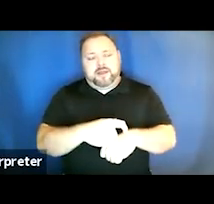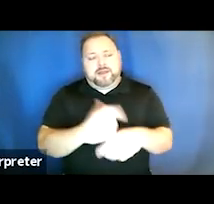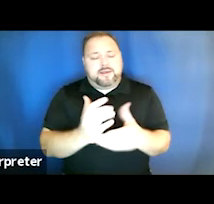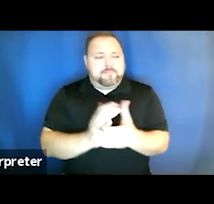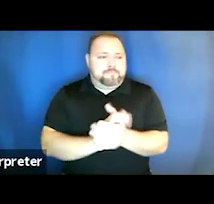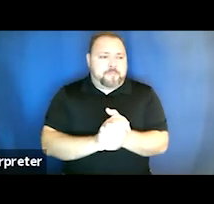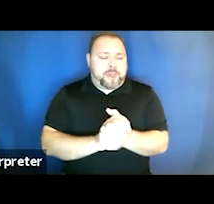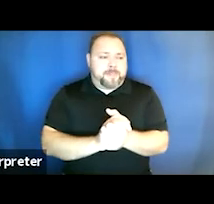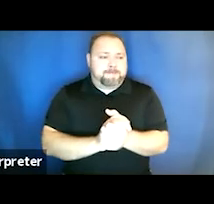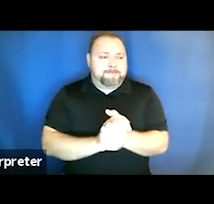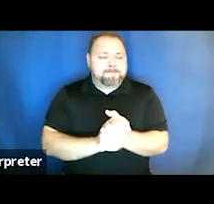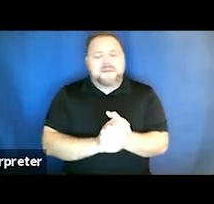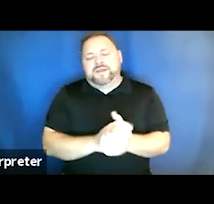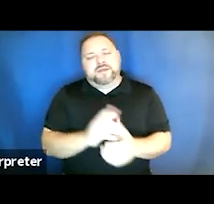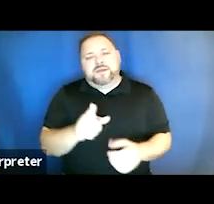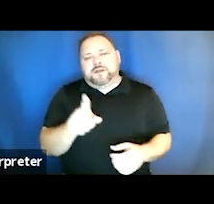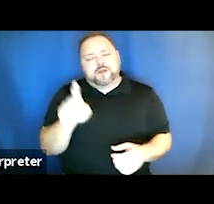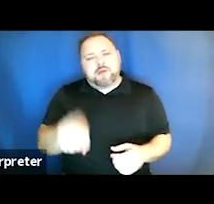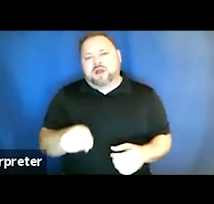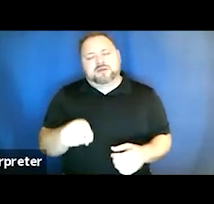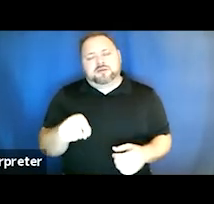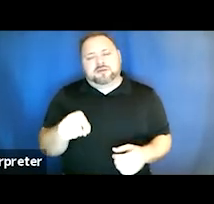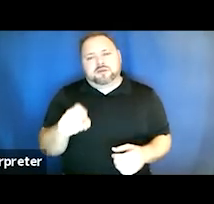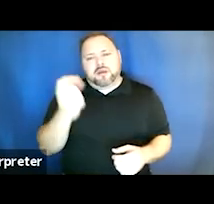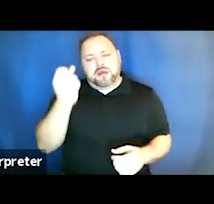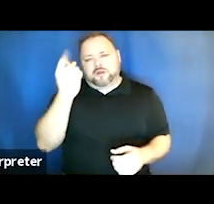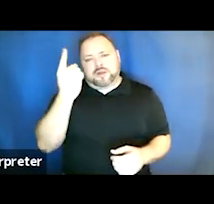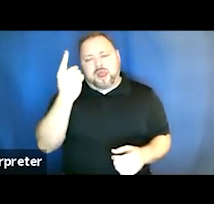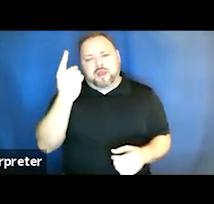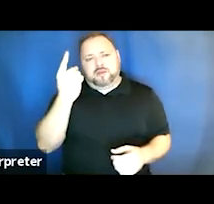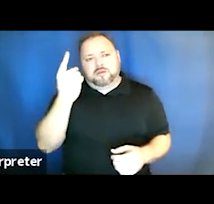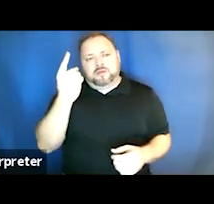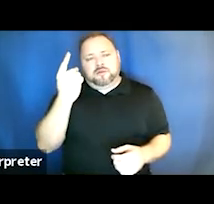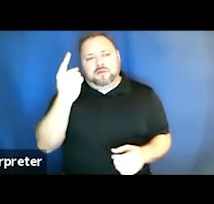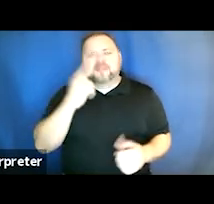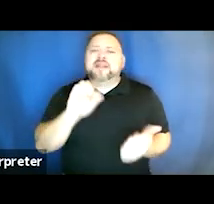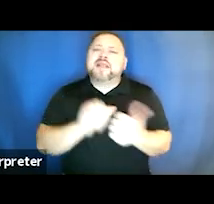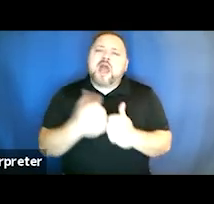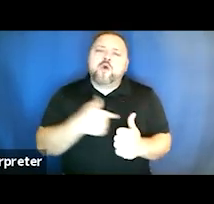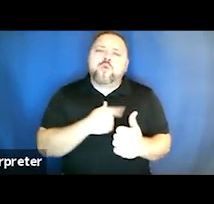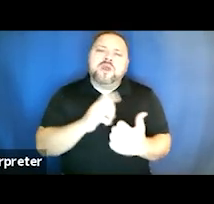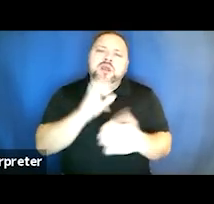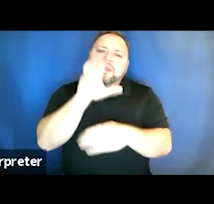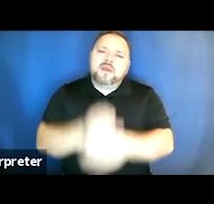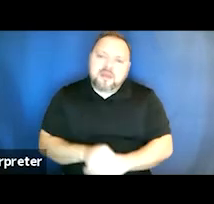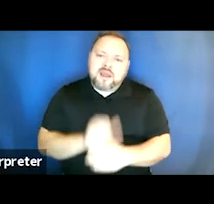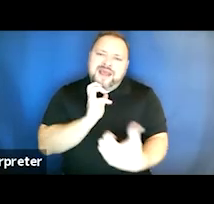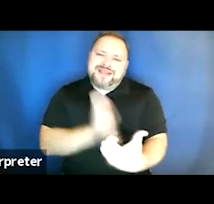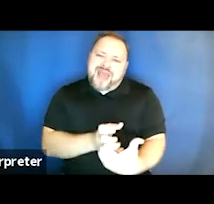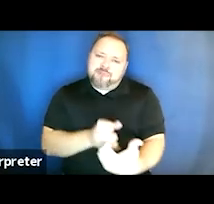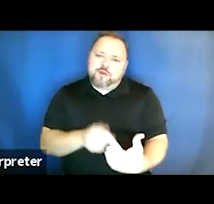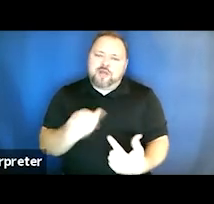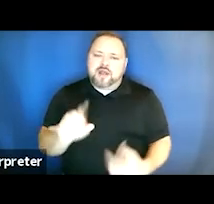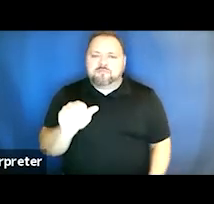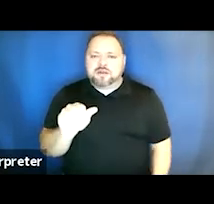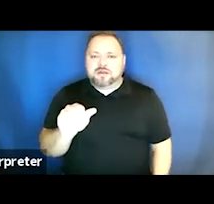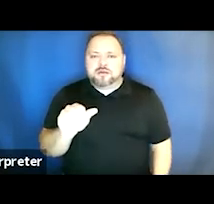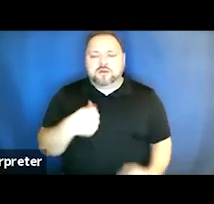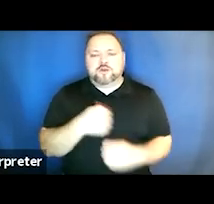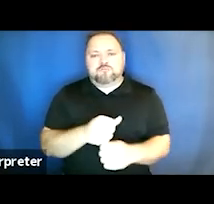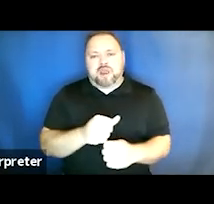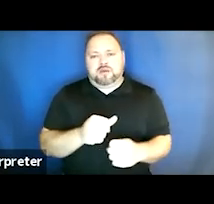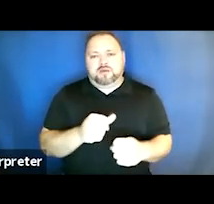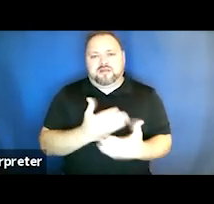you must understand that it's how you adapt to that disability to make it successful.